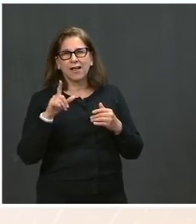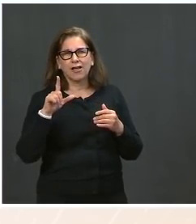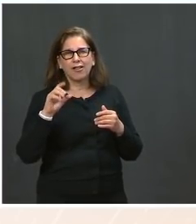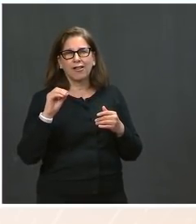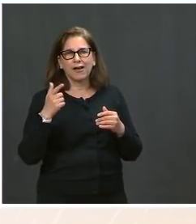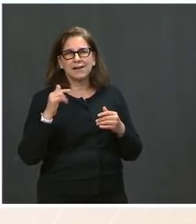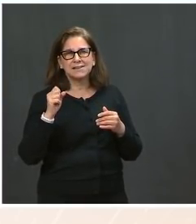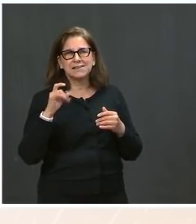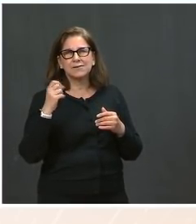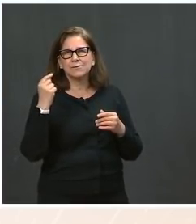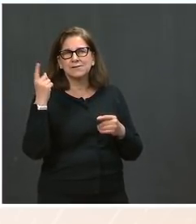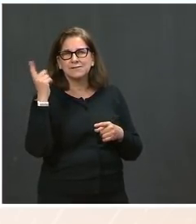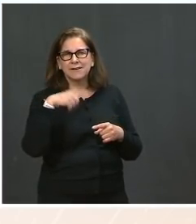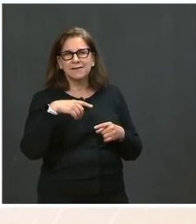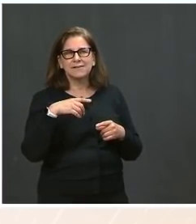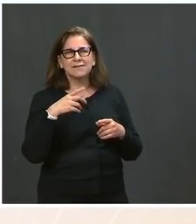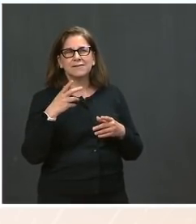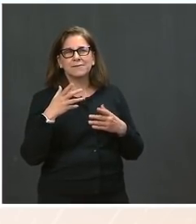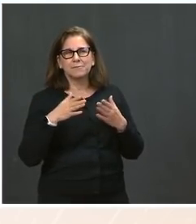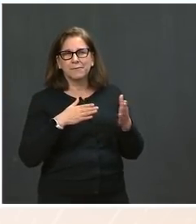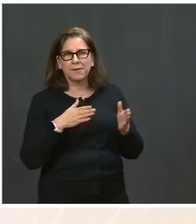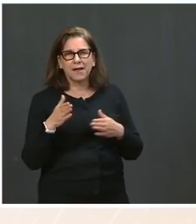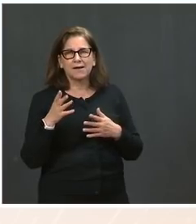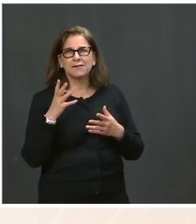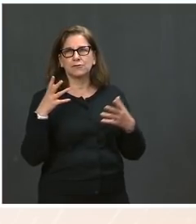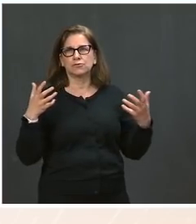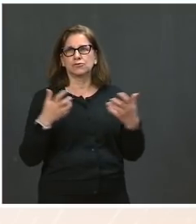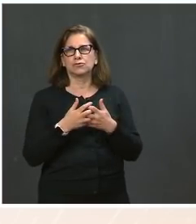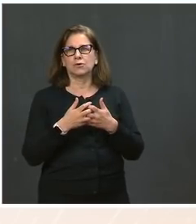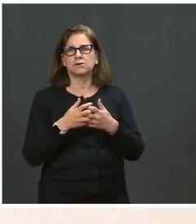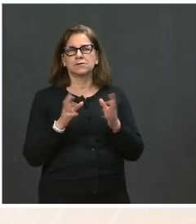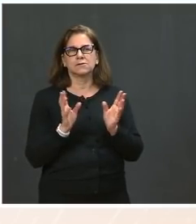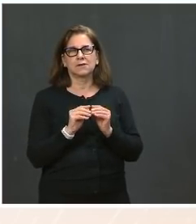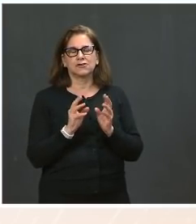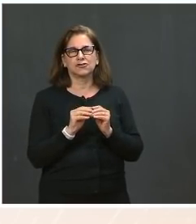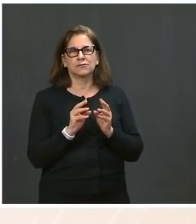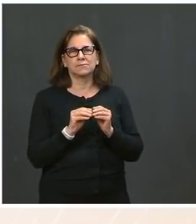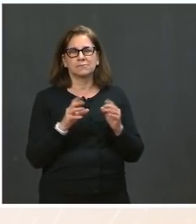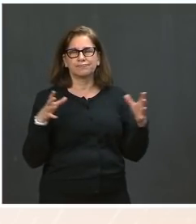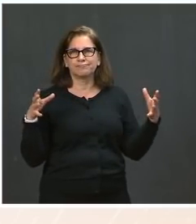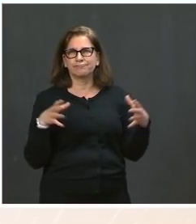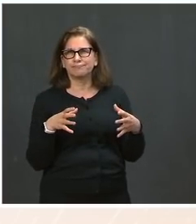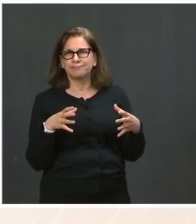We're working with leaders in Congress to finalize that. We certainly hope we'll have more to say soon. The Press: On another matter,